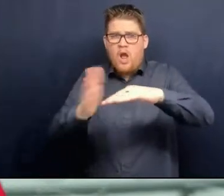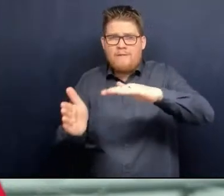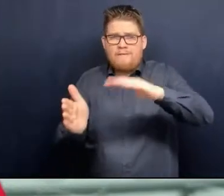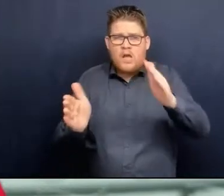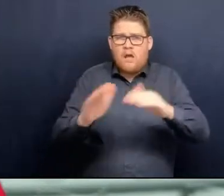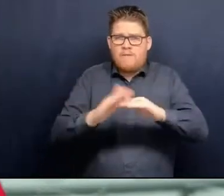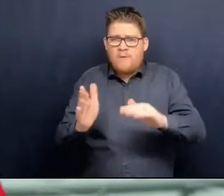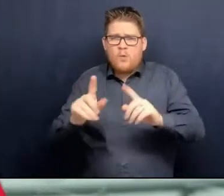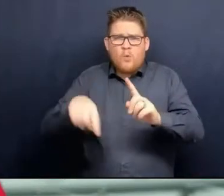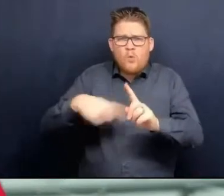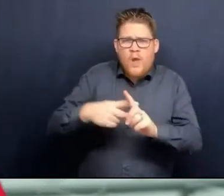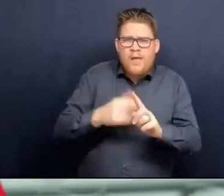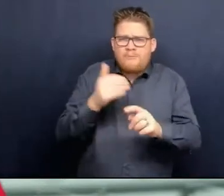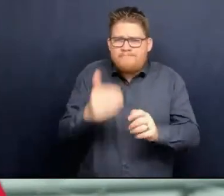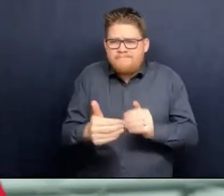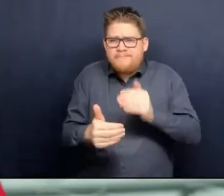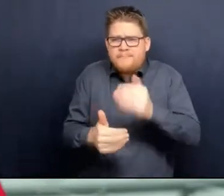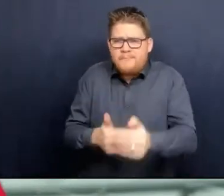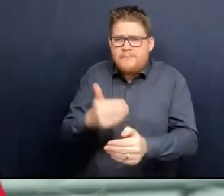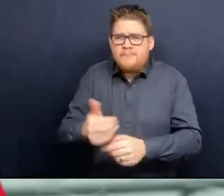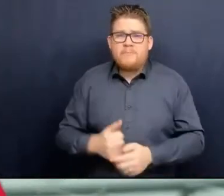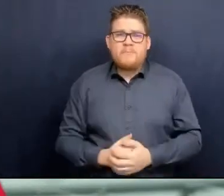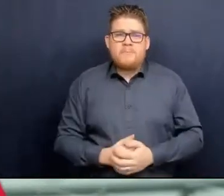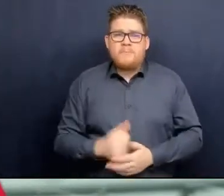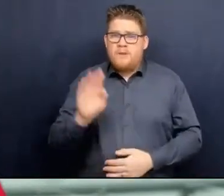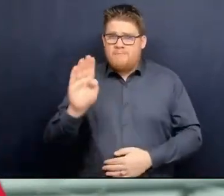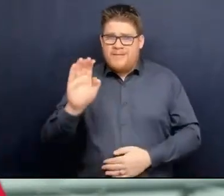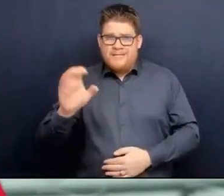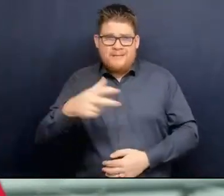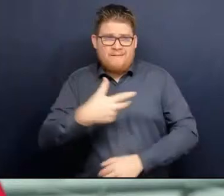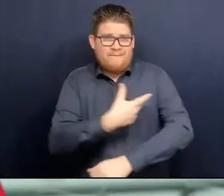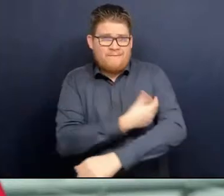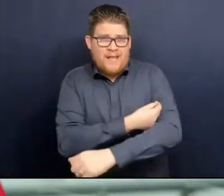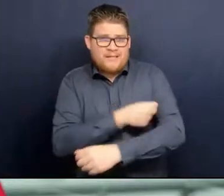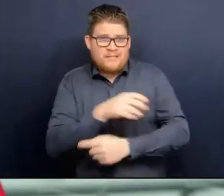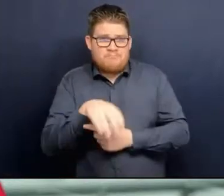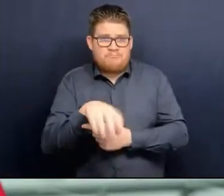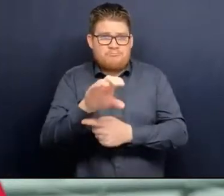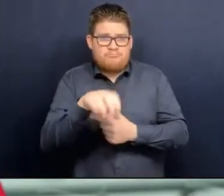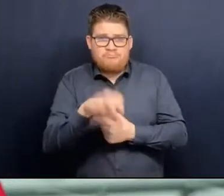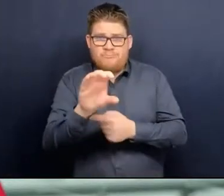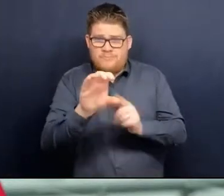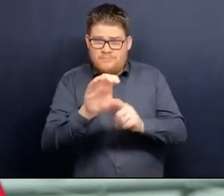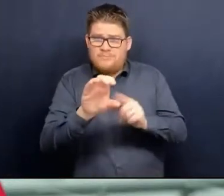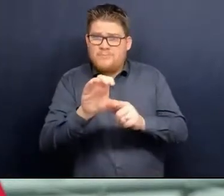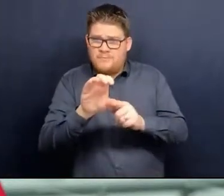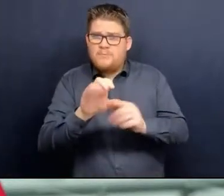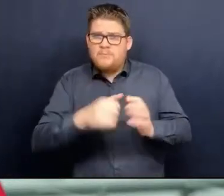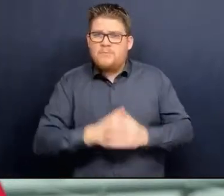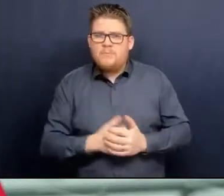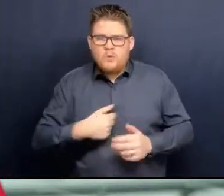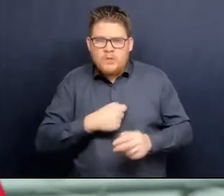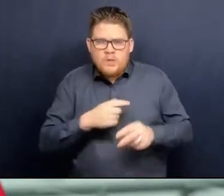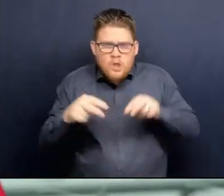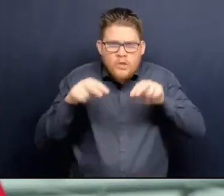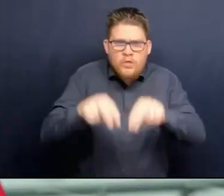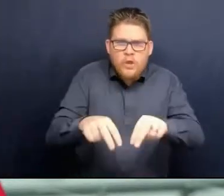risk. And you know if we look at the BCG vaccine card where we've used the BCS vaccine card, it